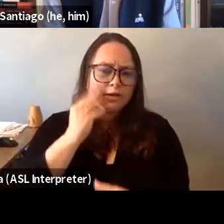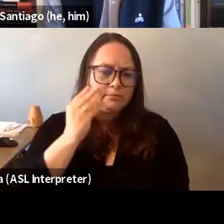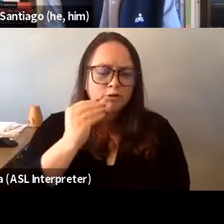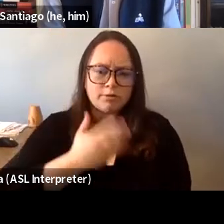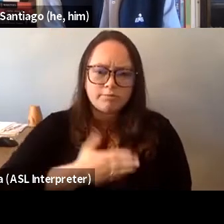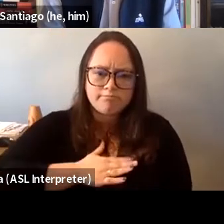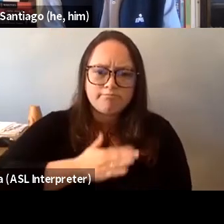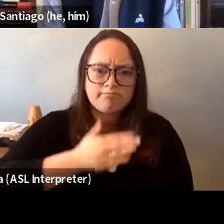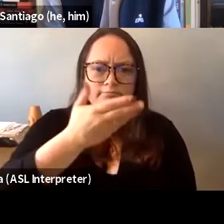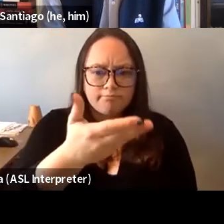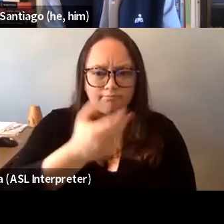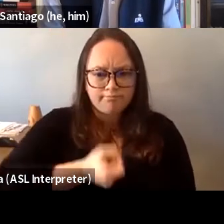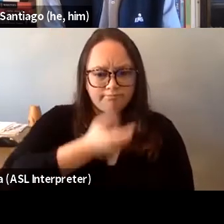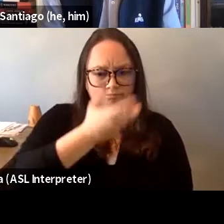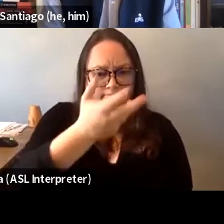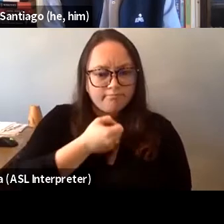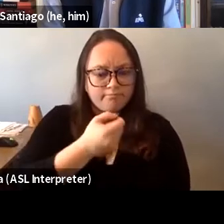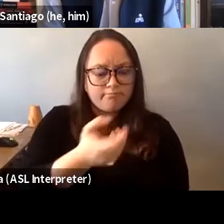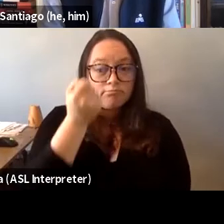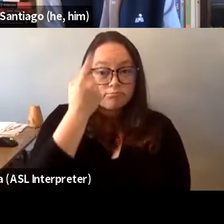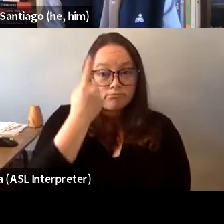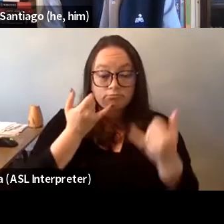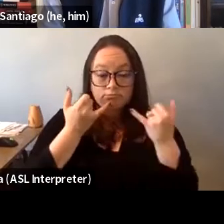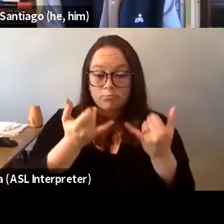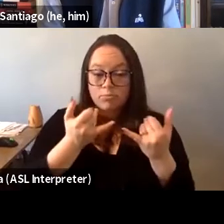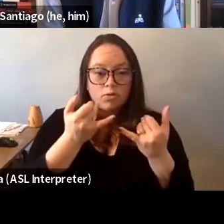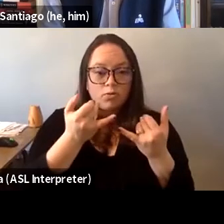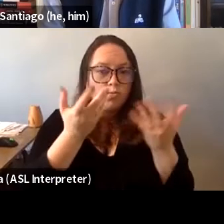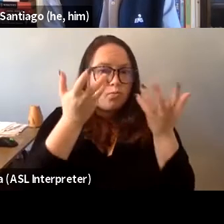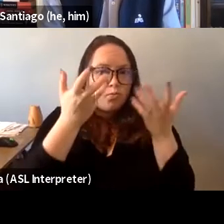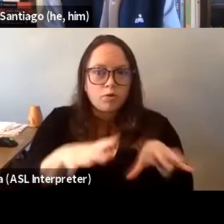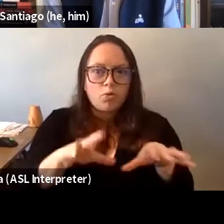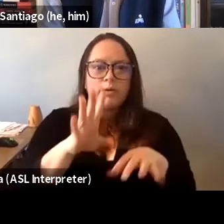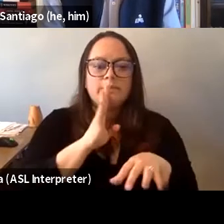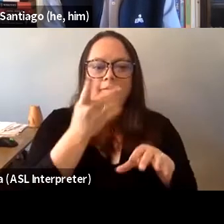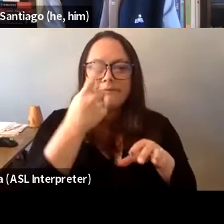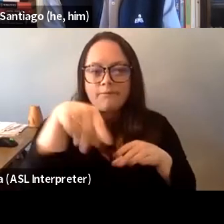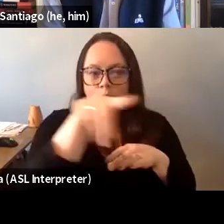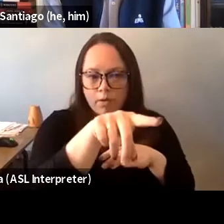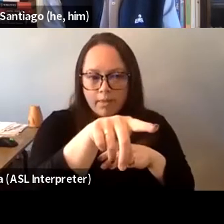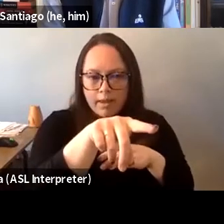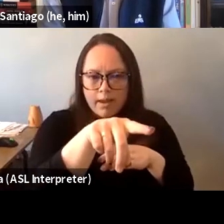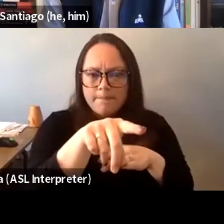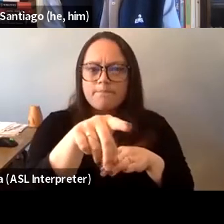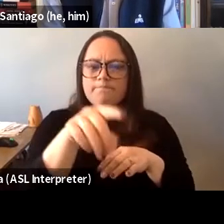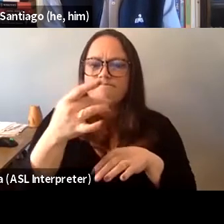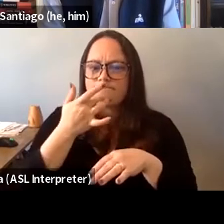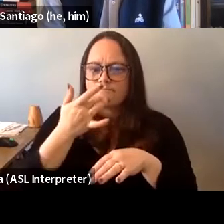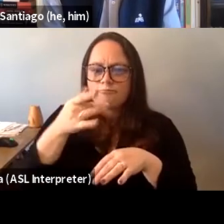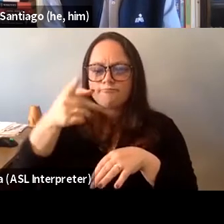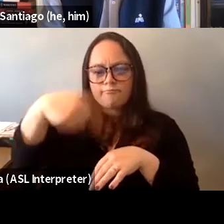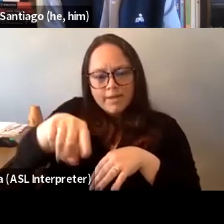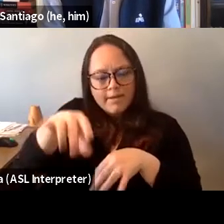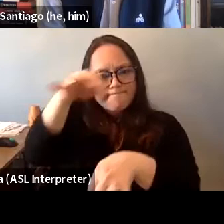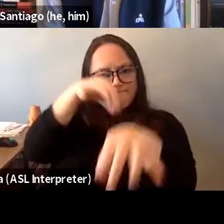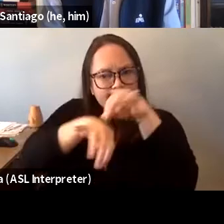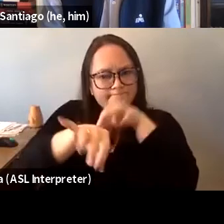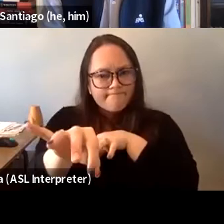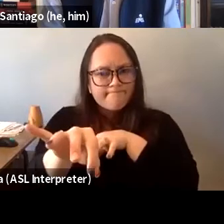amplify their voice help to share their experiences and showcase their talents. While the panel is in session, I'd